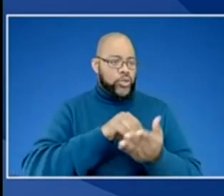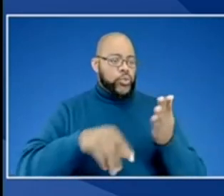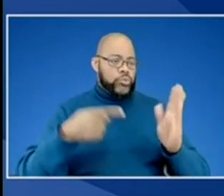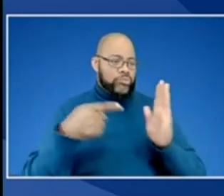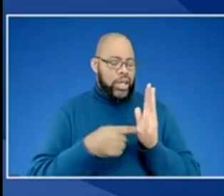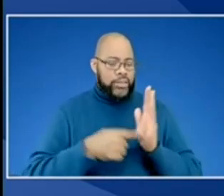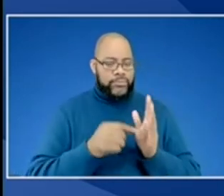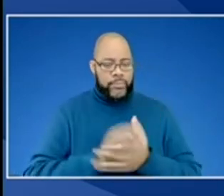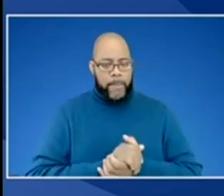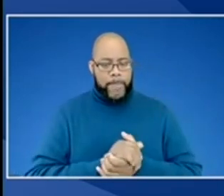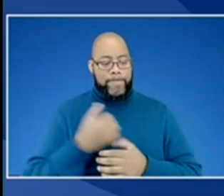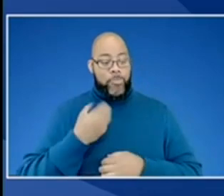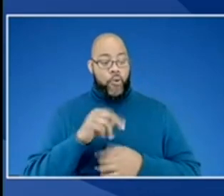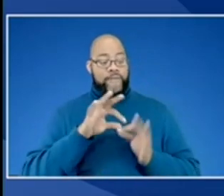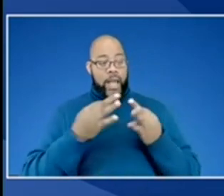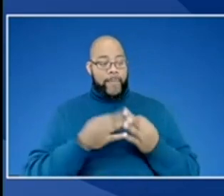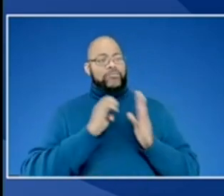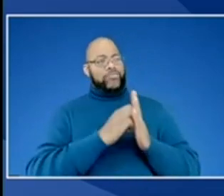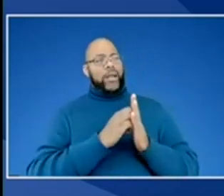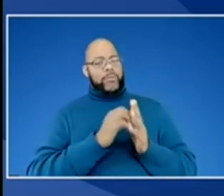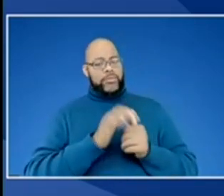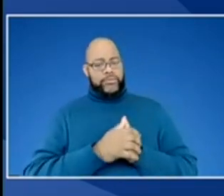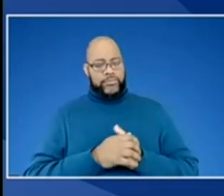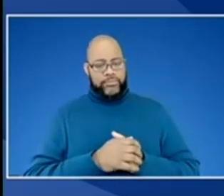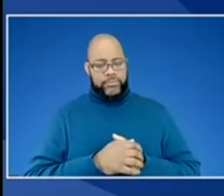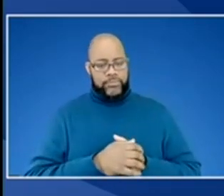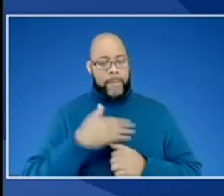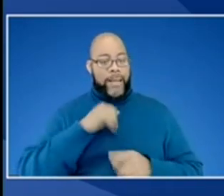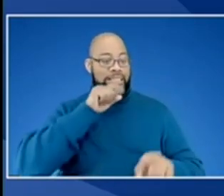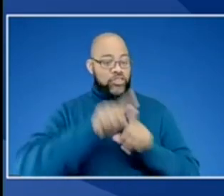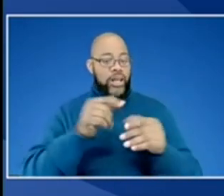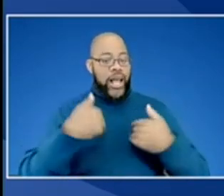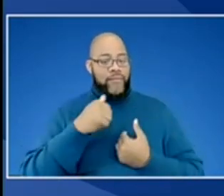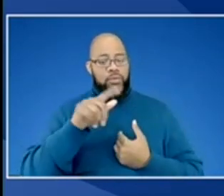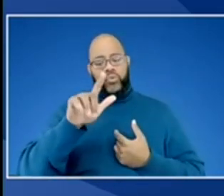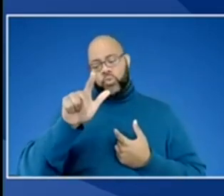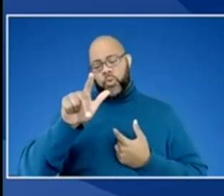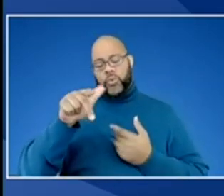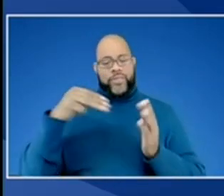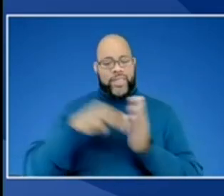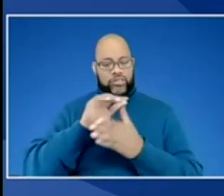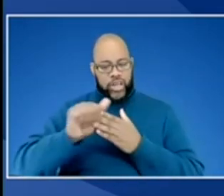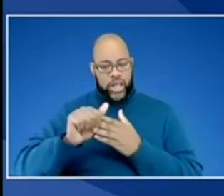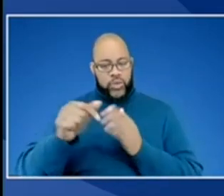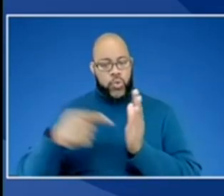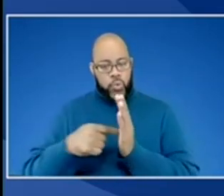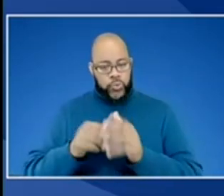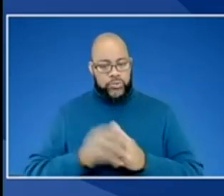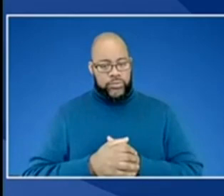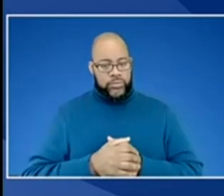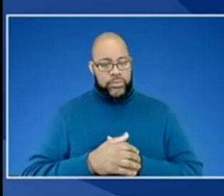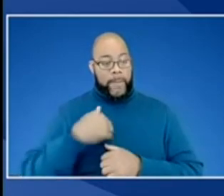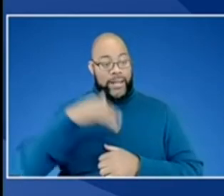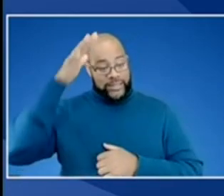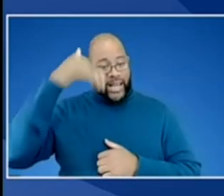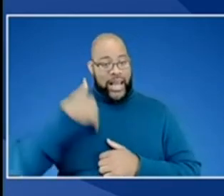My own family is an example of that. My sister has about $23,000 in student debt, and my dad has about $11,000 in